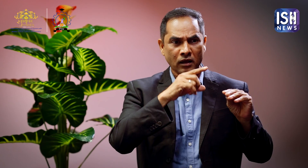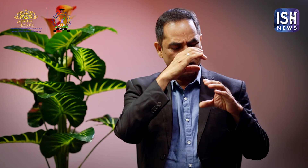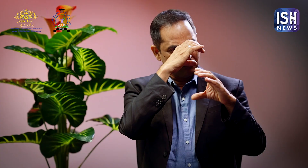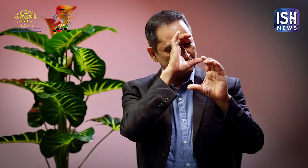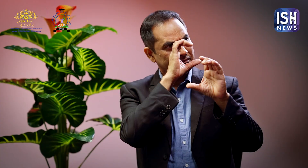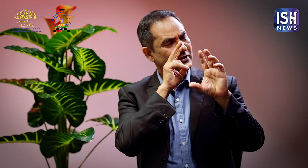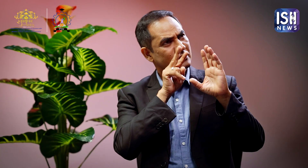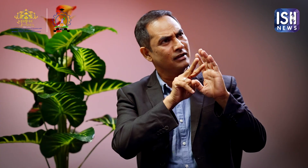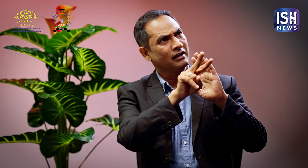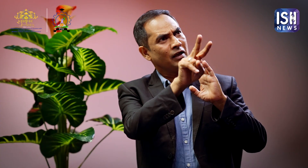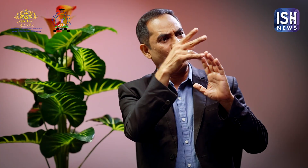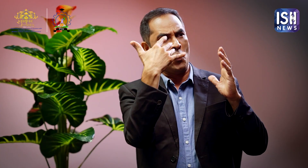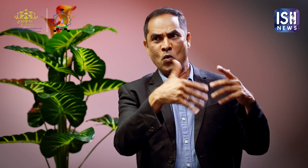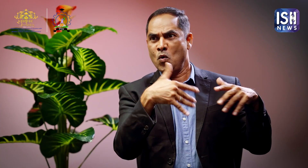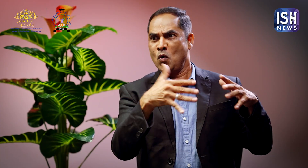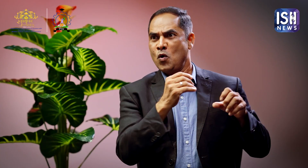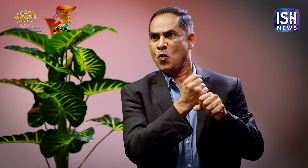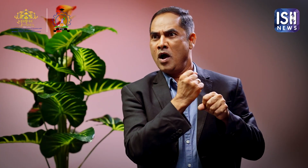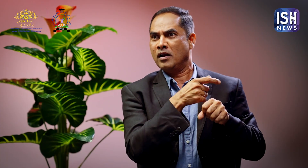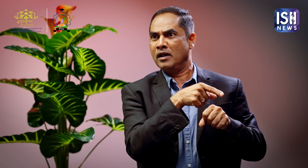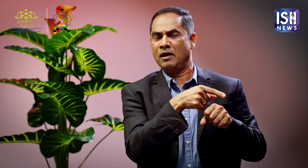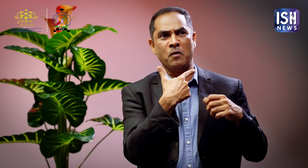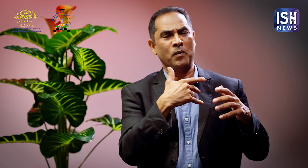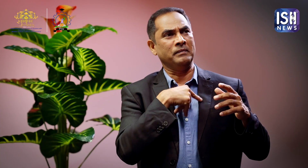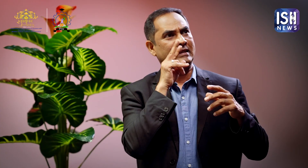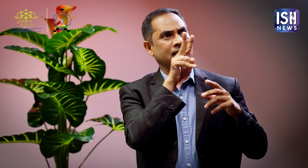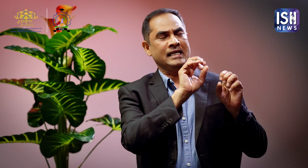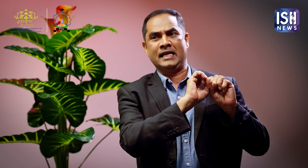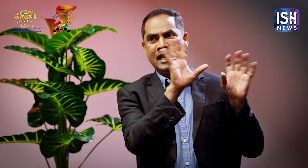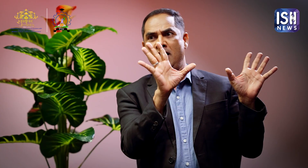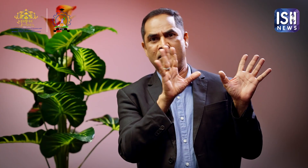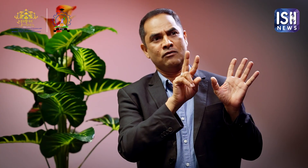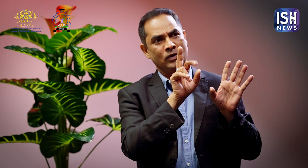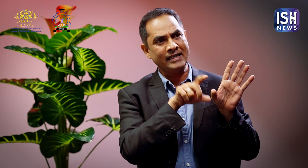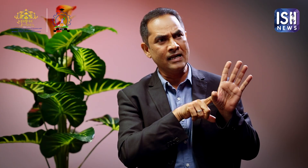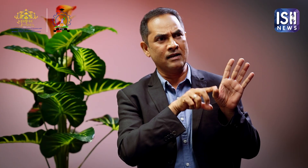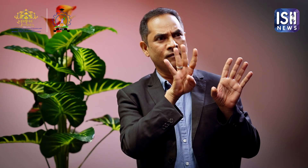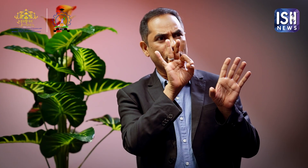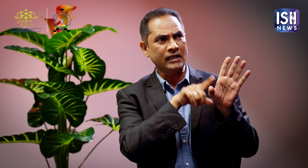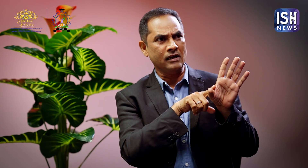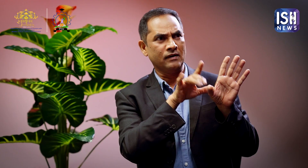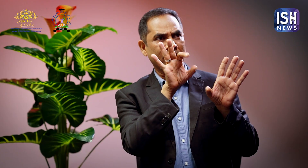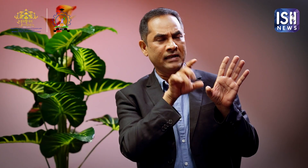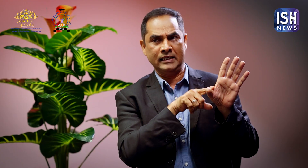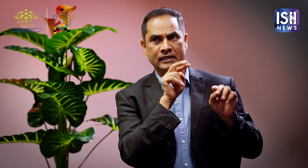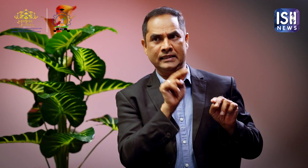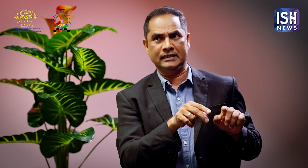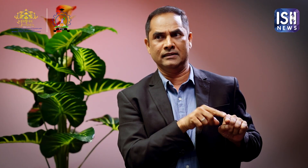Looking into the future, I saw it as a golden opportunity with immense value for the next 20, 40, or even 50 years